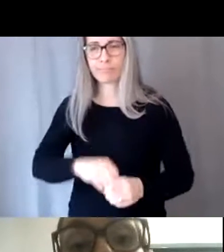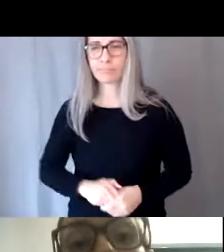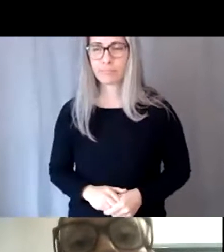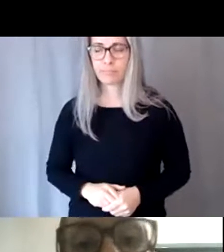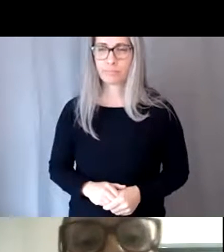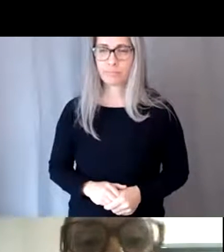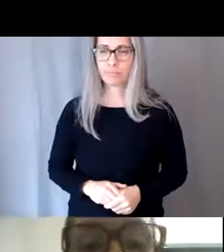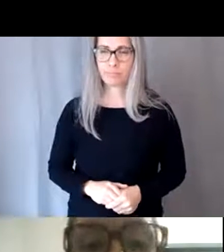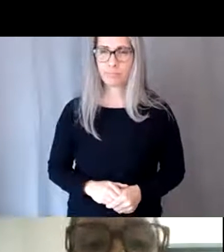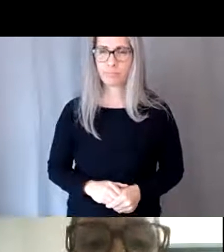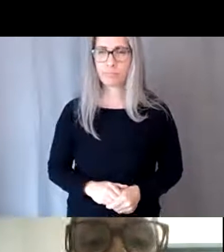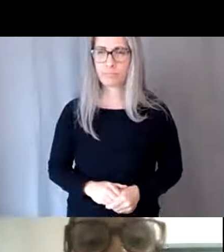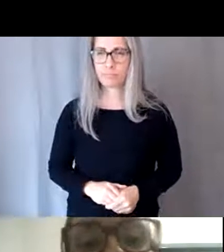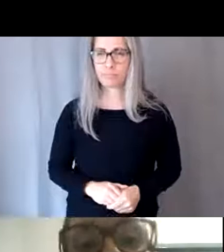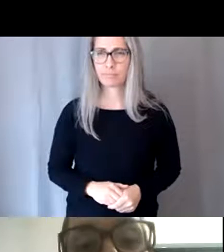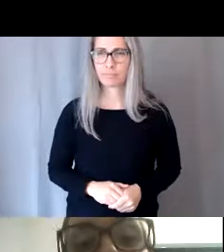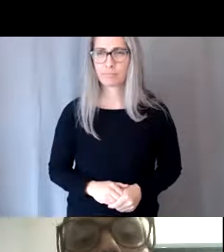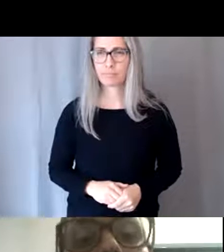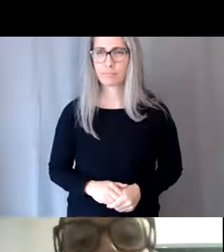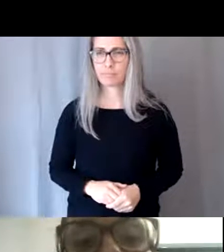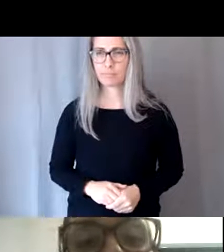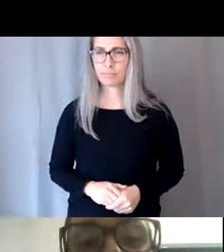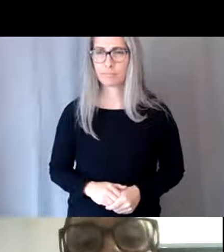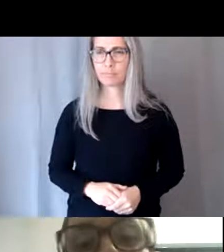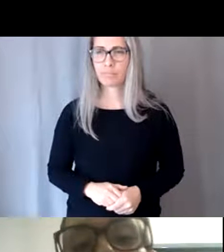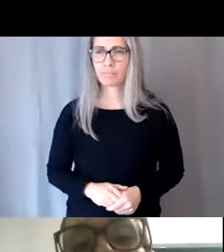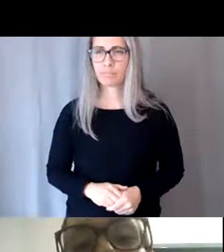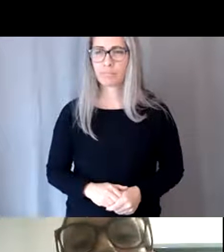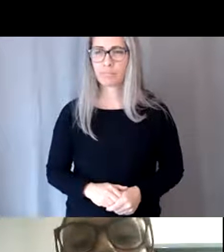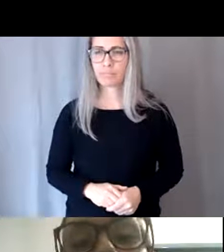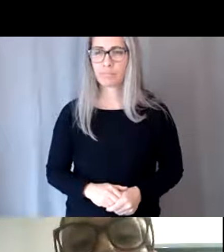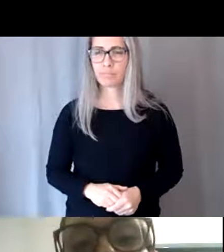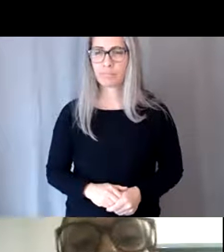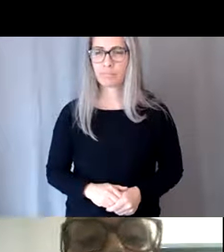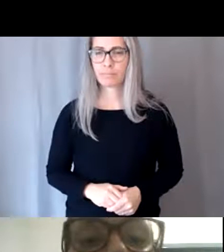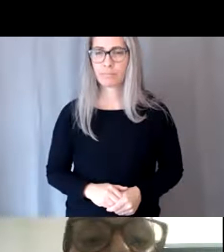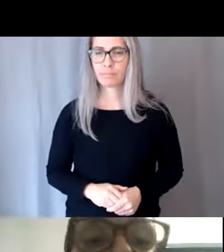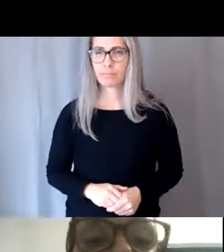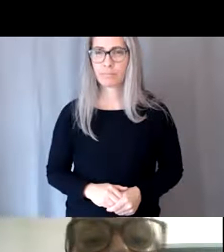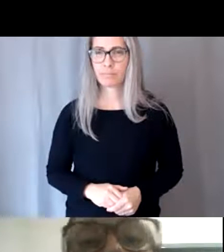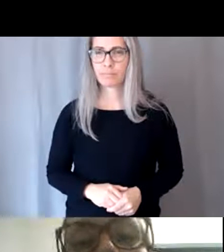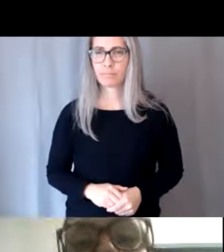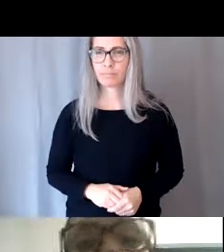at the same time these practices have shaped the very notion of